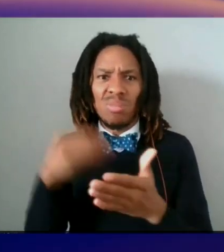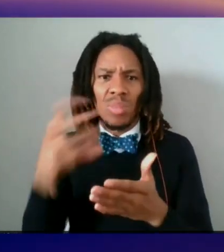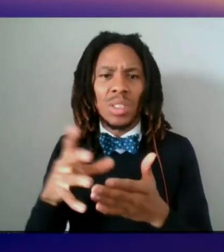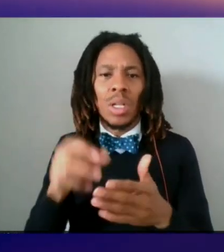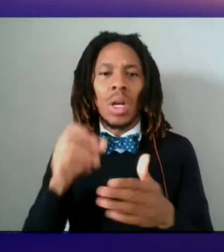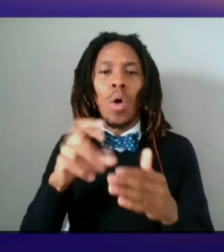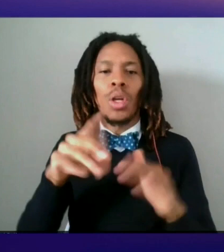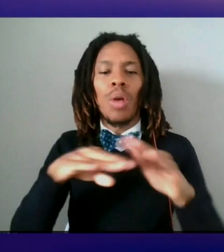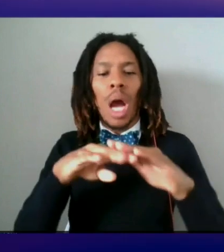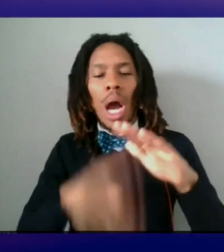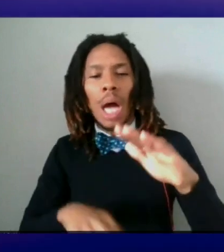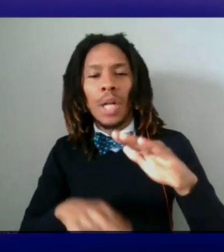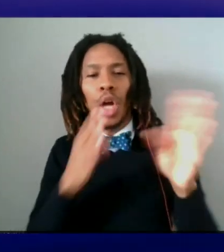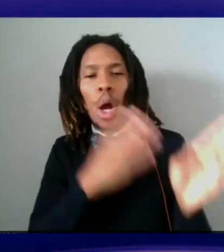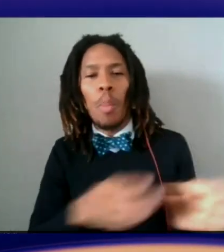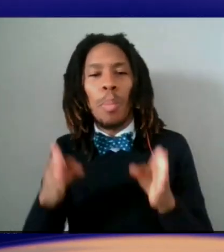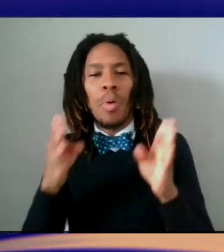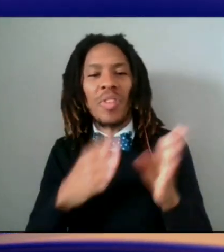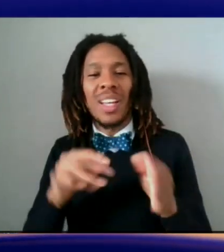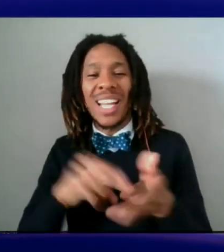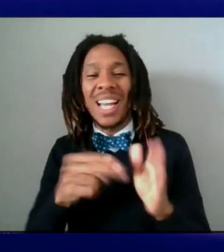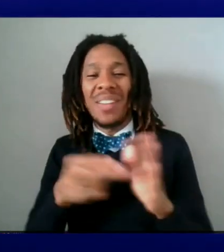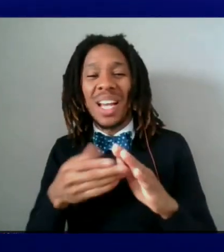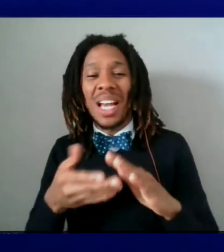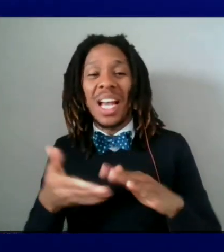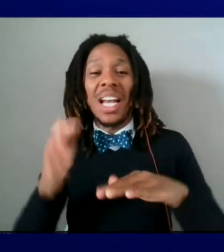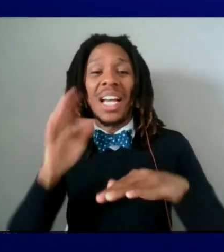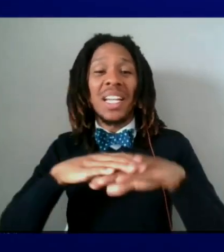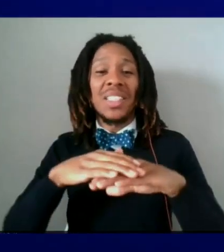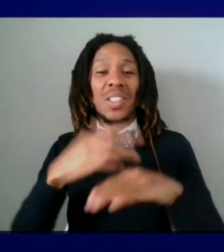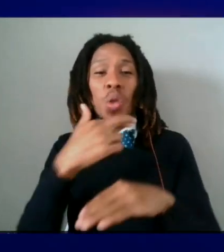which sort of increases the probability of failure in the data integration.